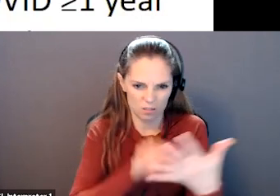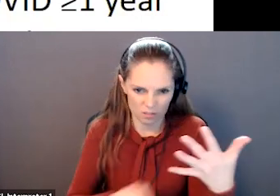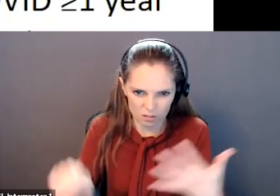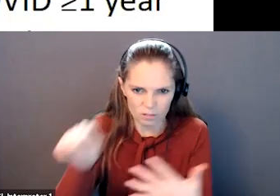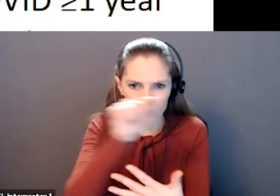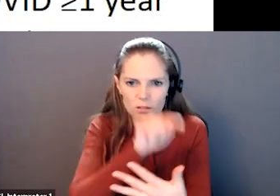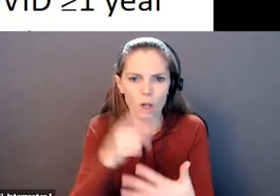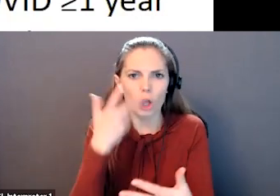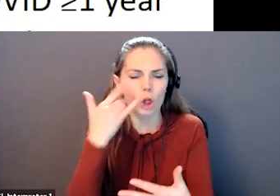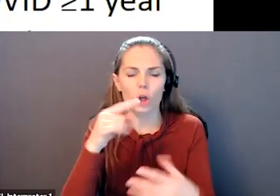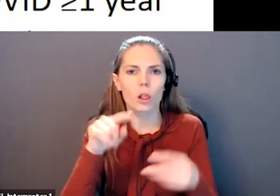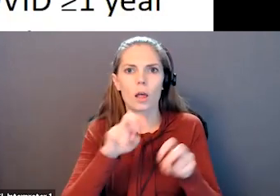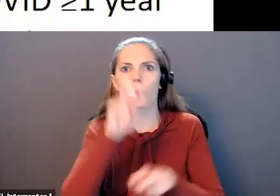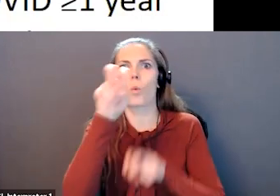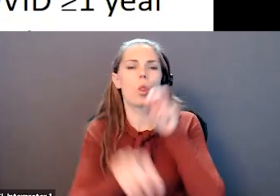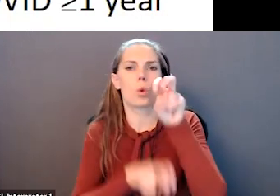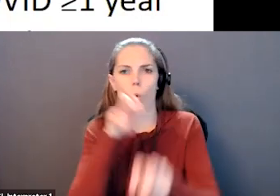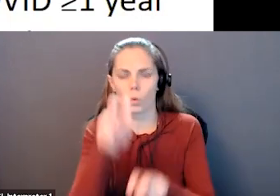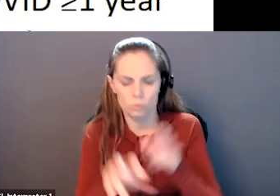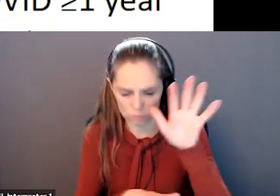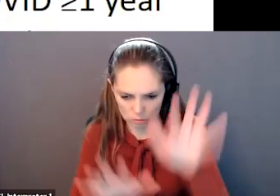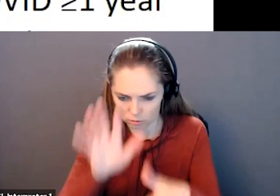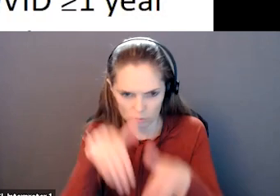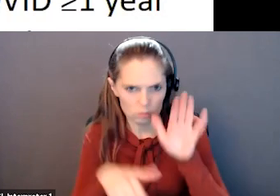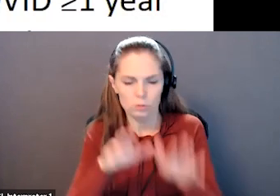say that their symptoms were waxing or waning and that they felt like they were going through